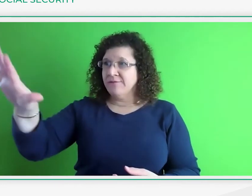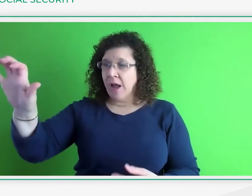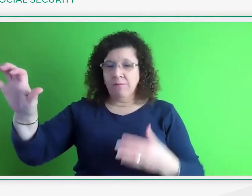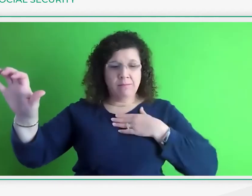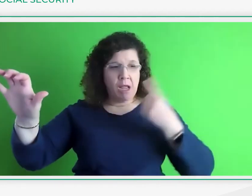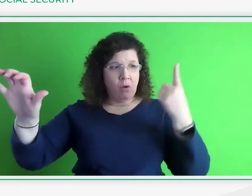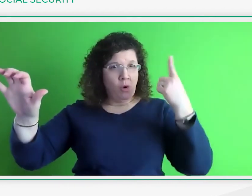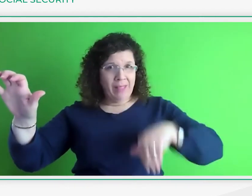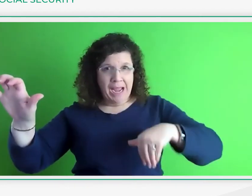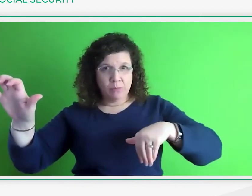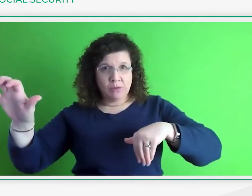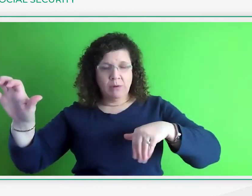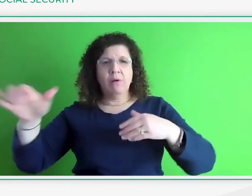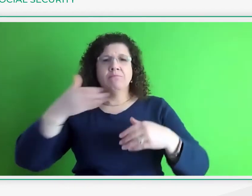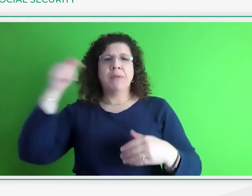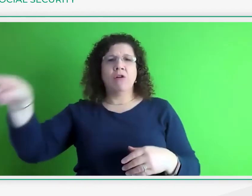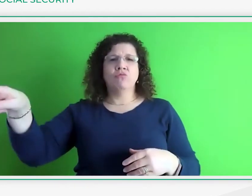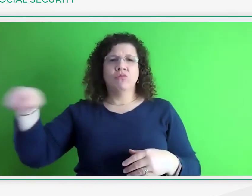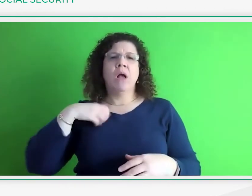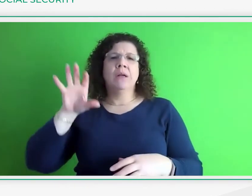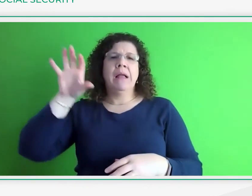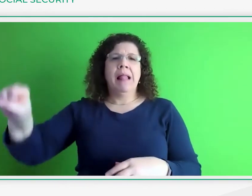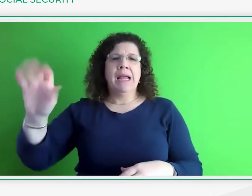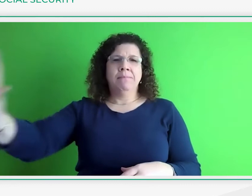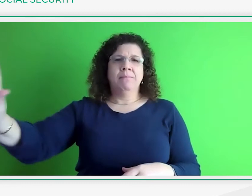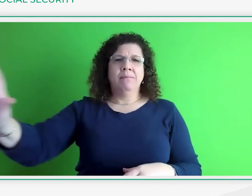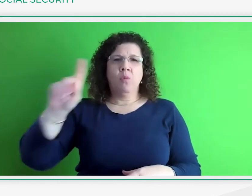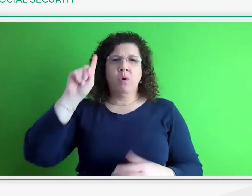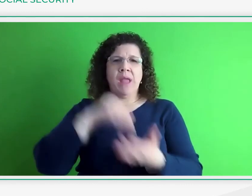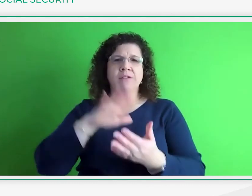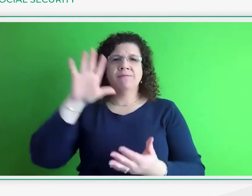If half of his is $1,500, and then my claim would be $1,000, that would be better for